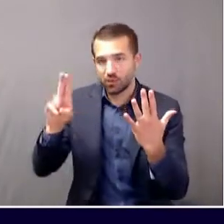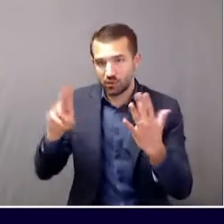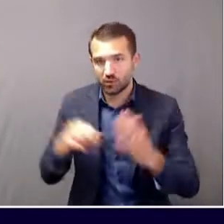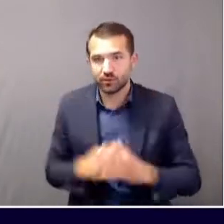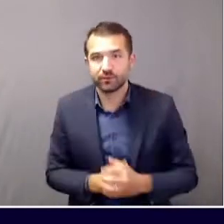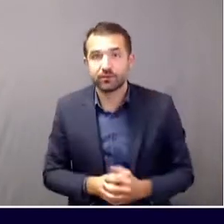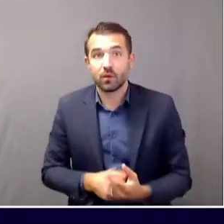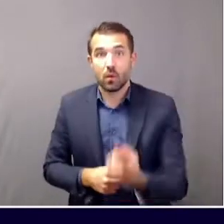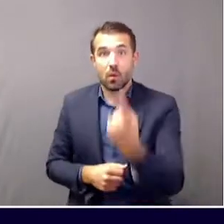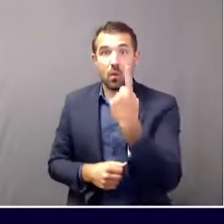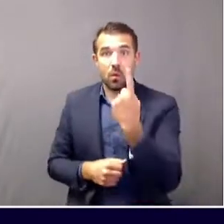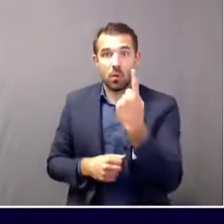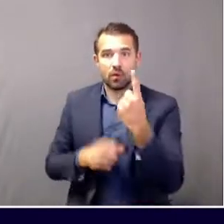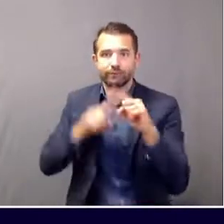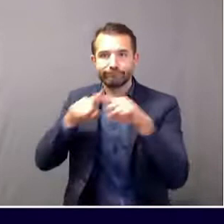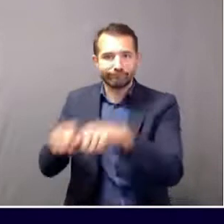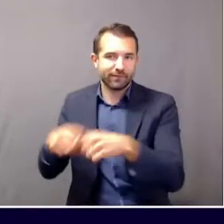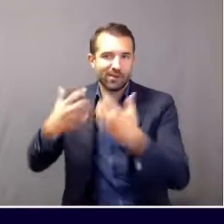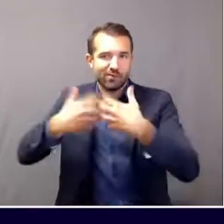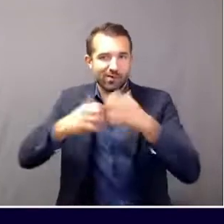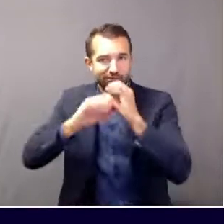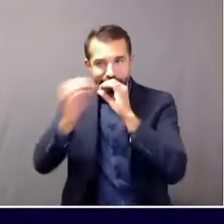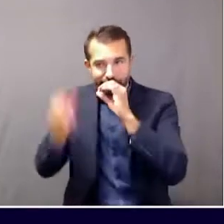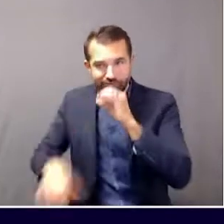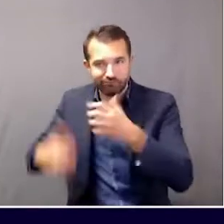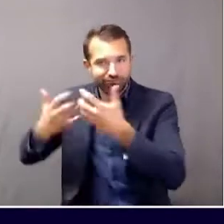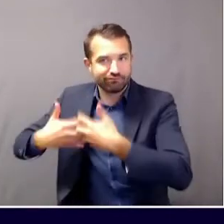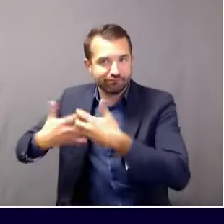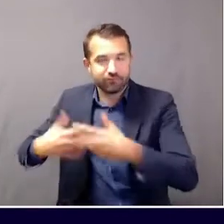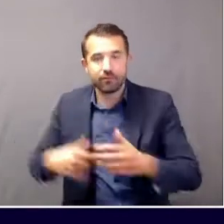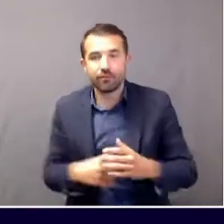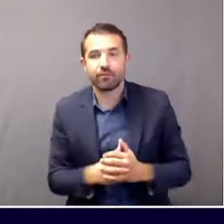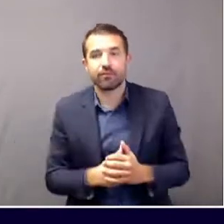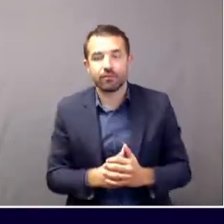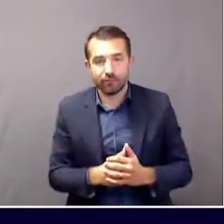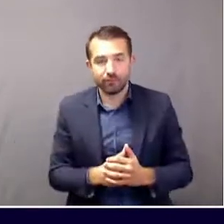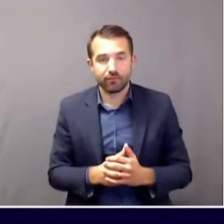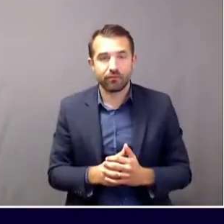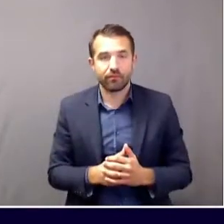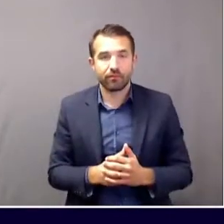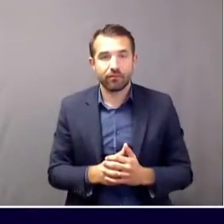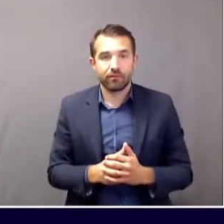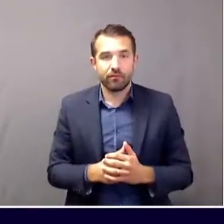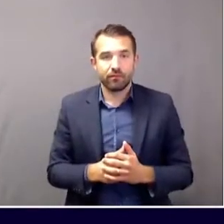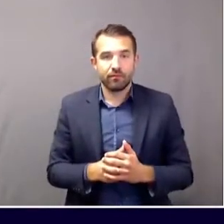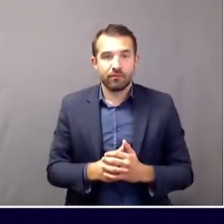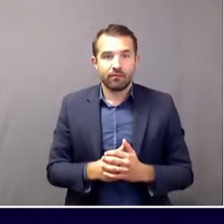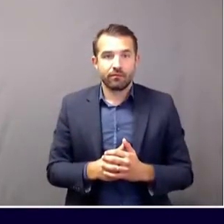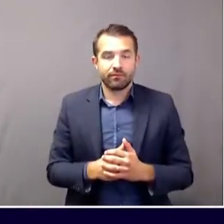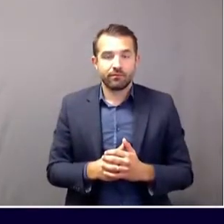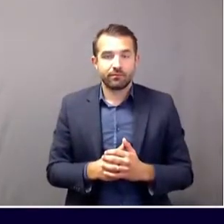a ventilator